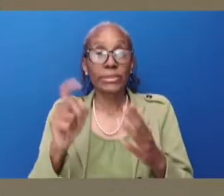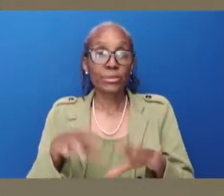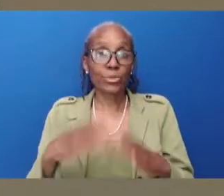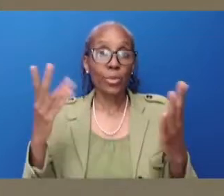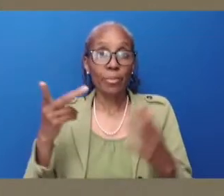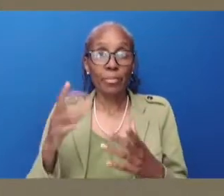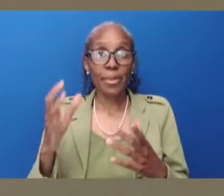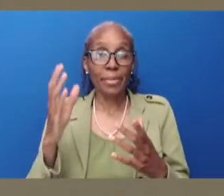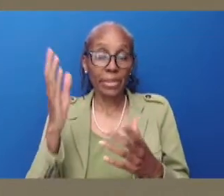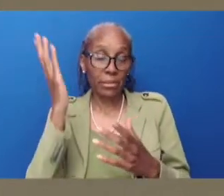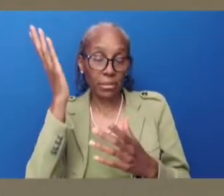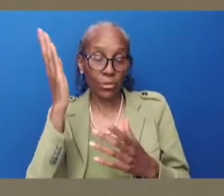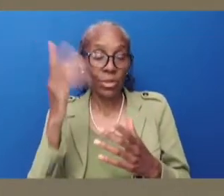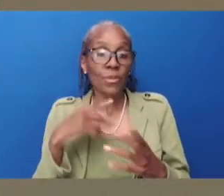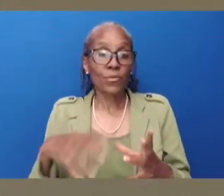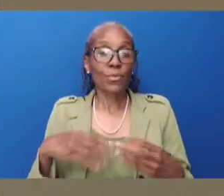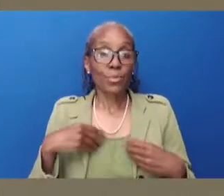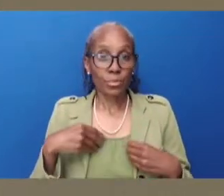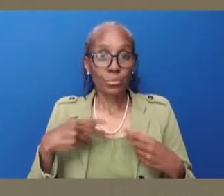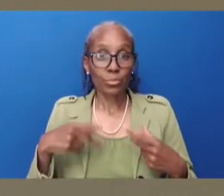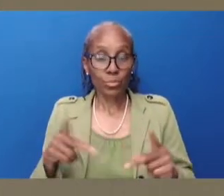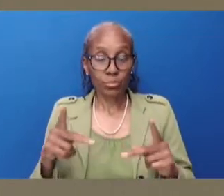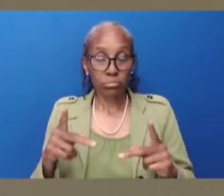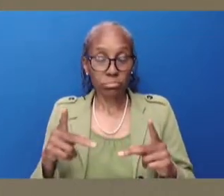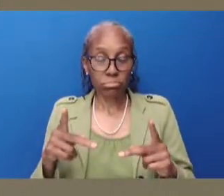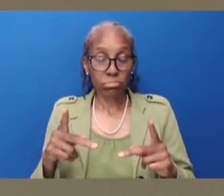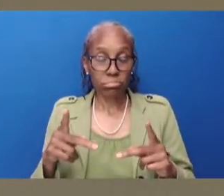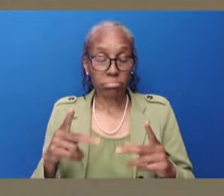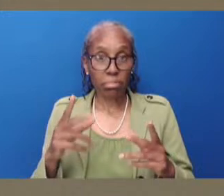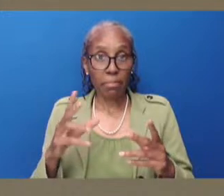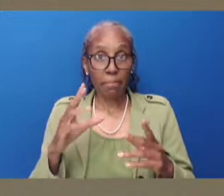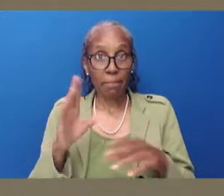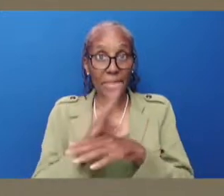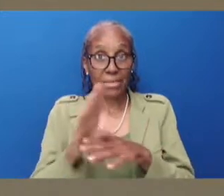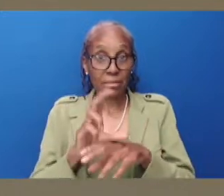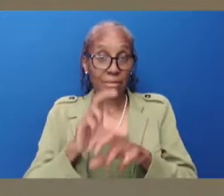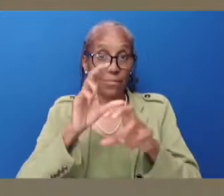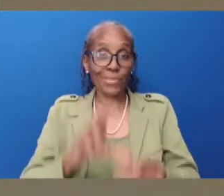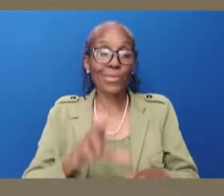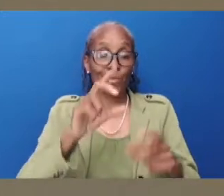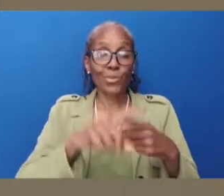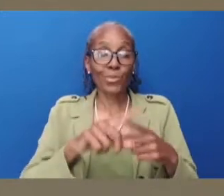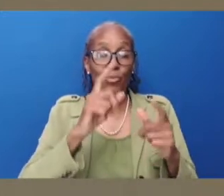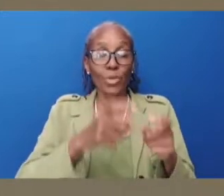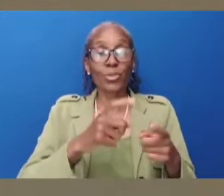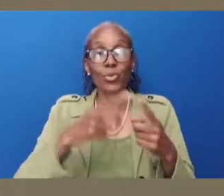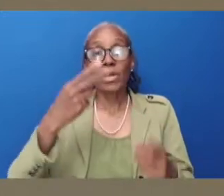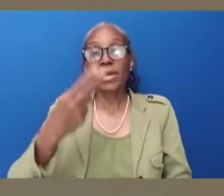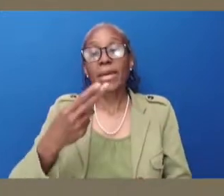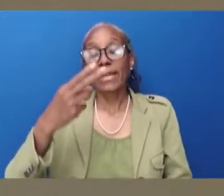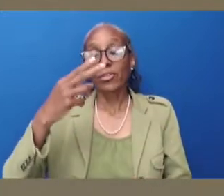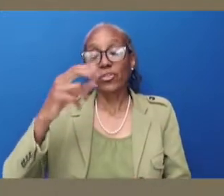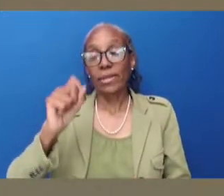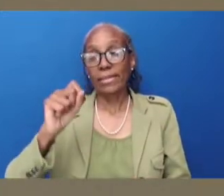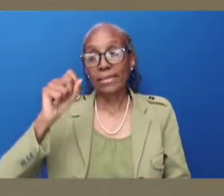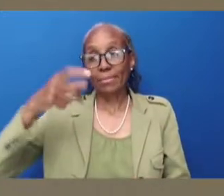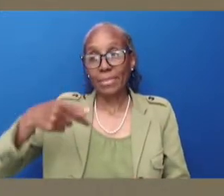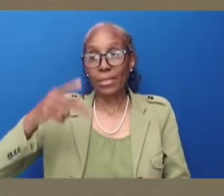A MOTION IS NEEDED TO OPEN THE